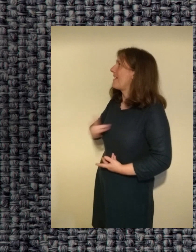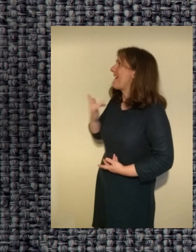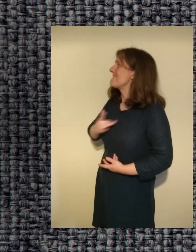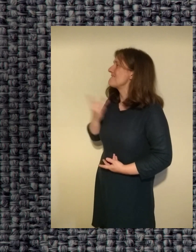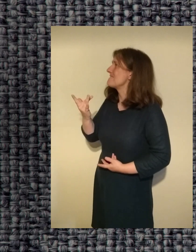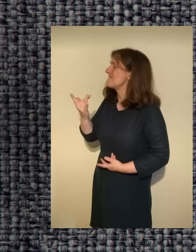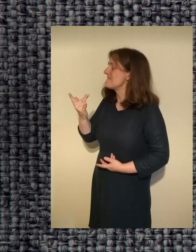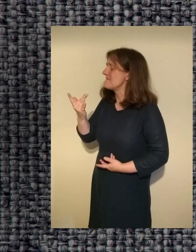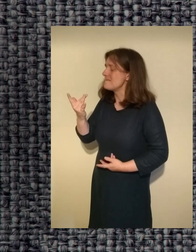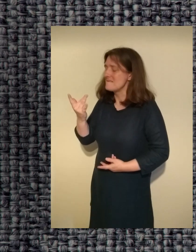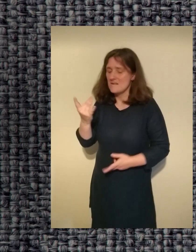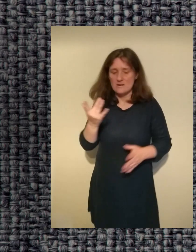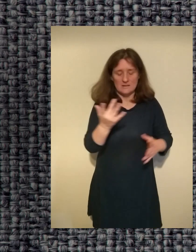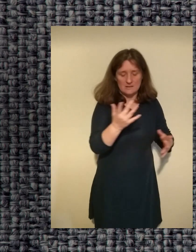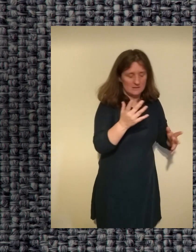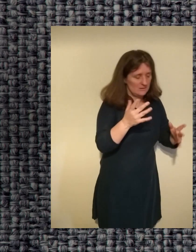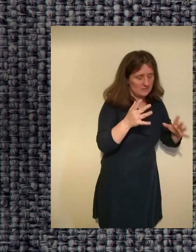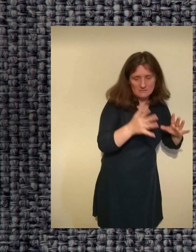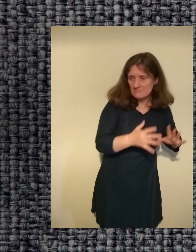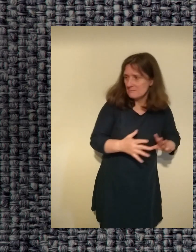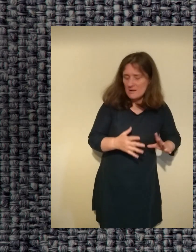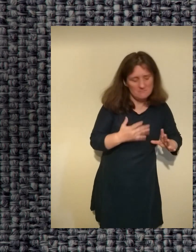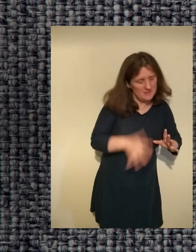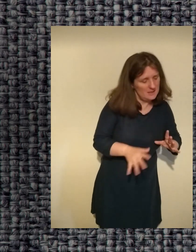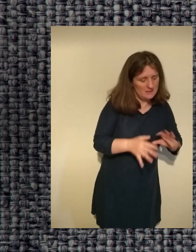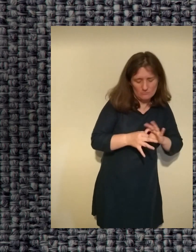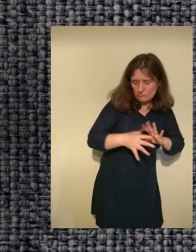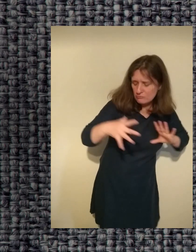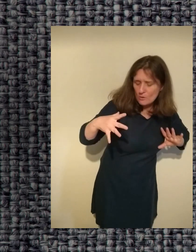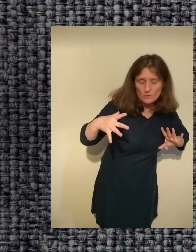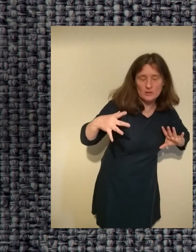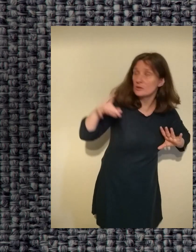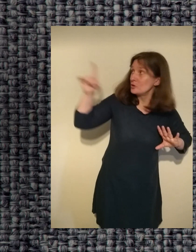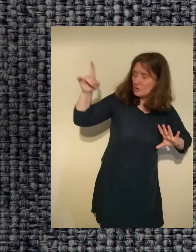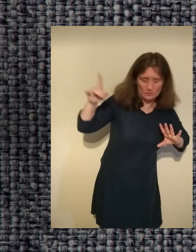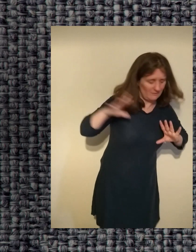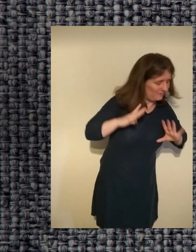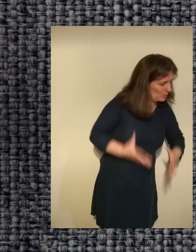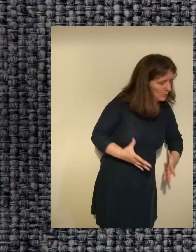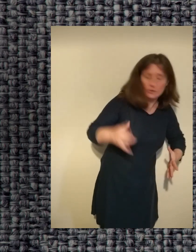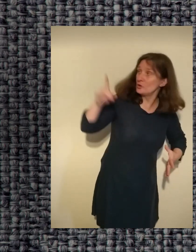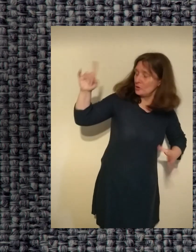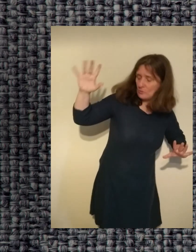You give us life when we are dead. You restore us to our friends and families